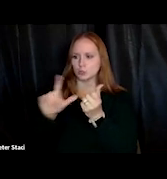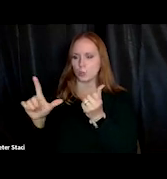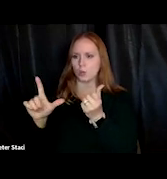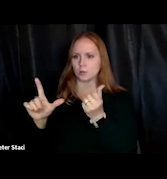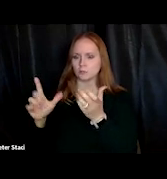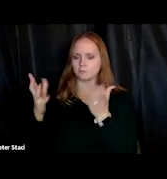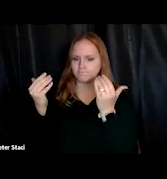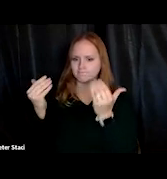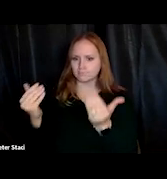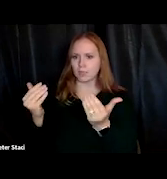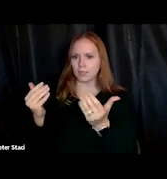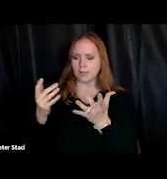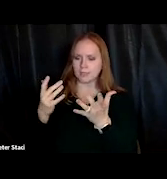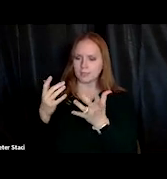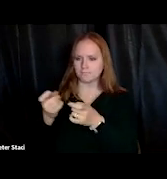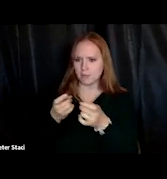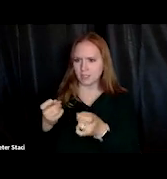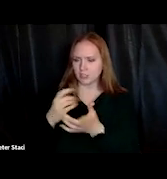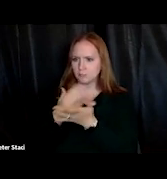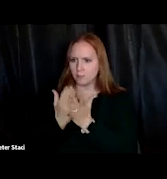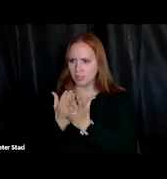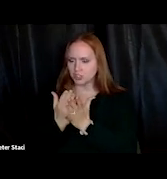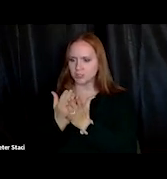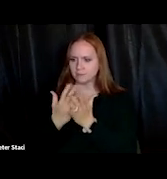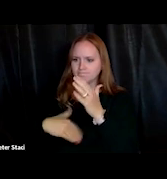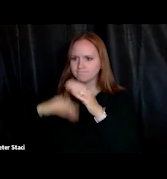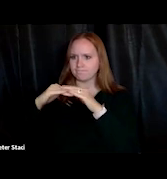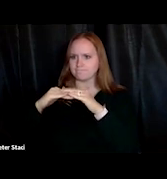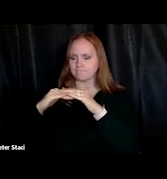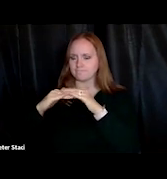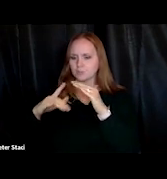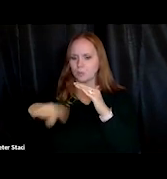by having more folks contribute to their rent on an ongoing basis.